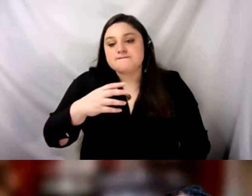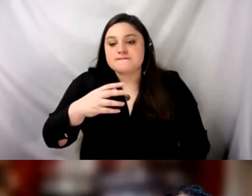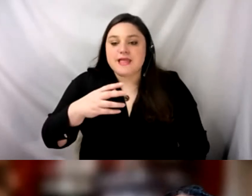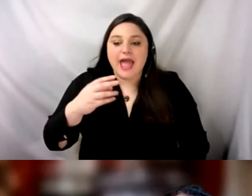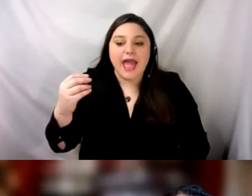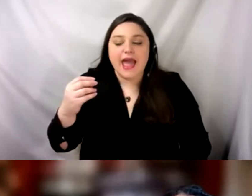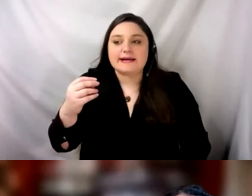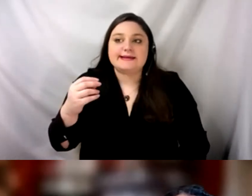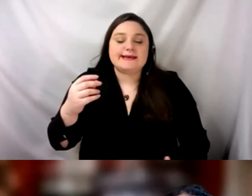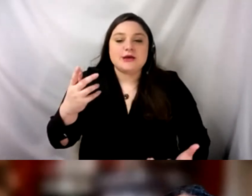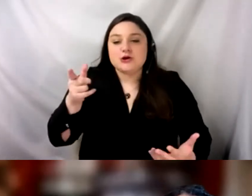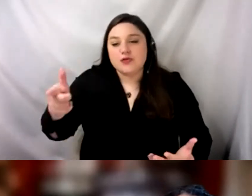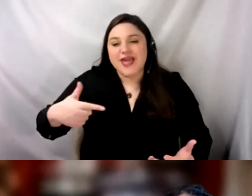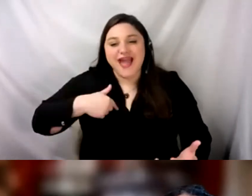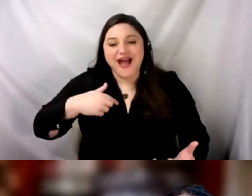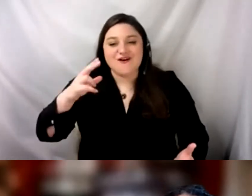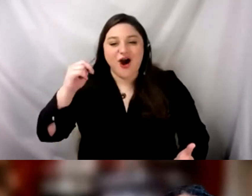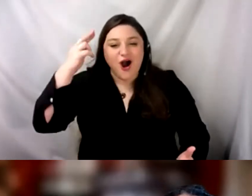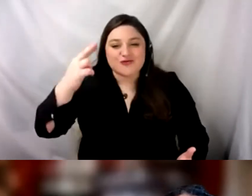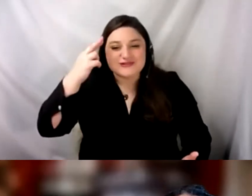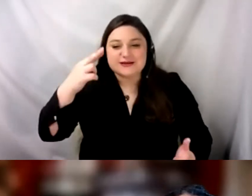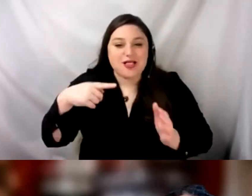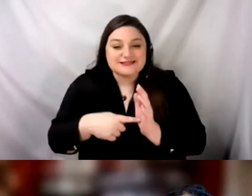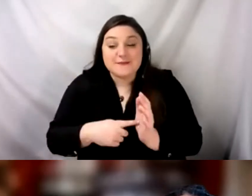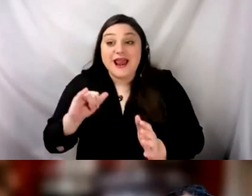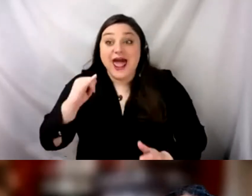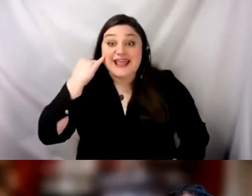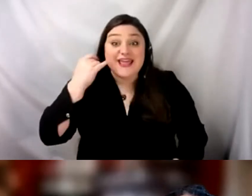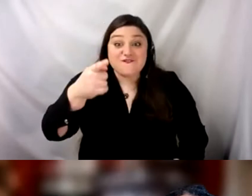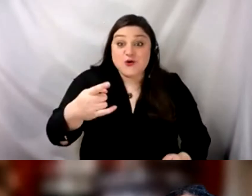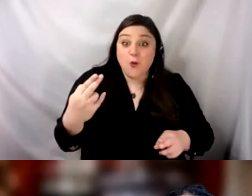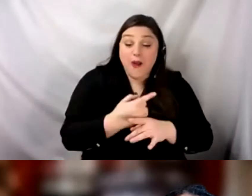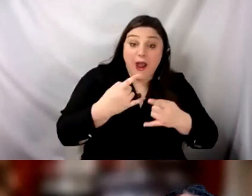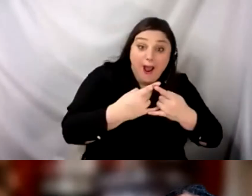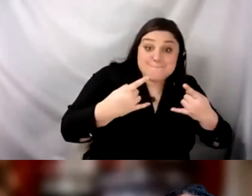presenting a negative test is not sufficient. Is that inaccurate